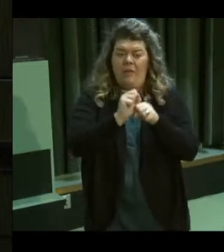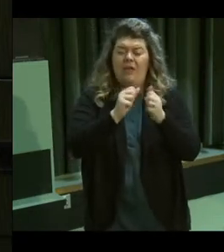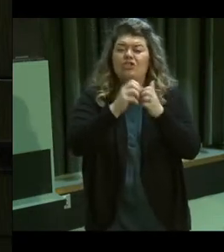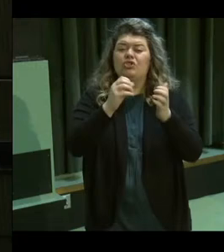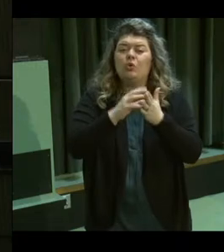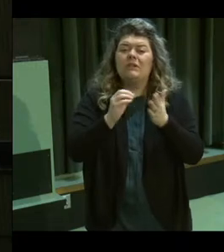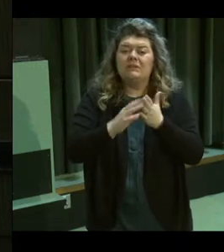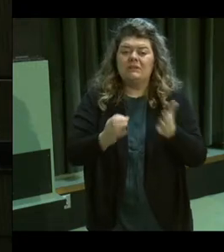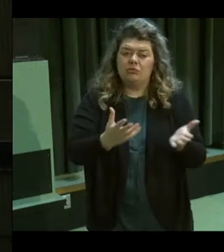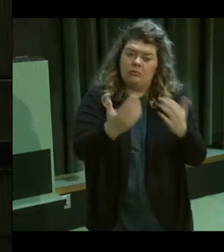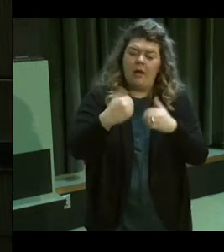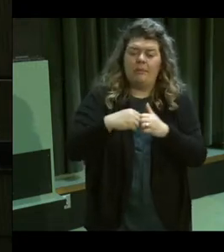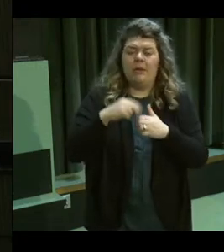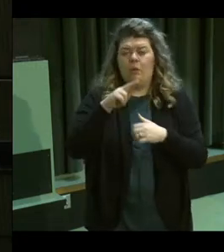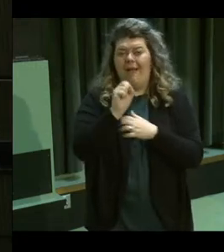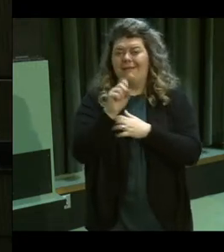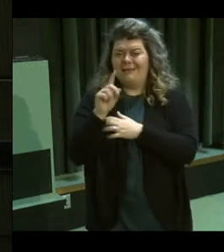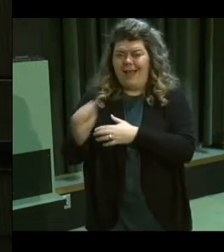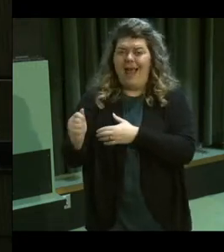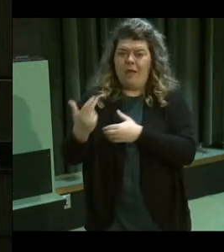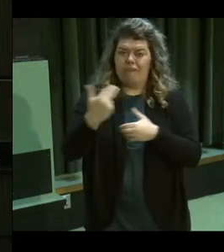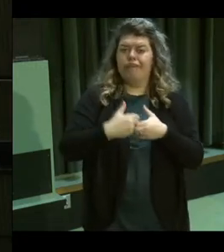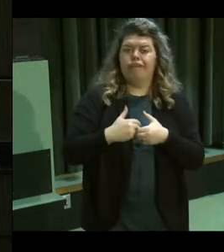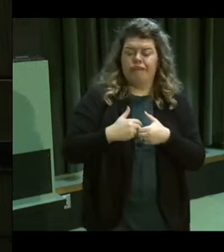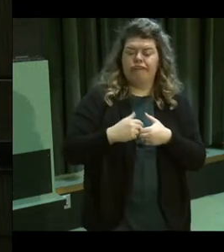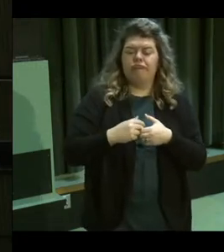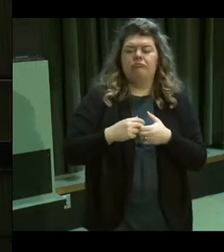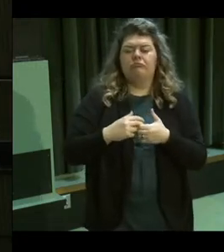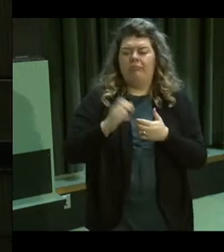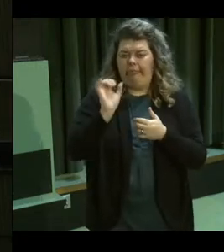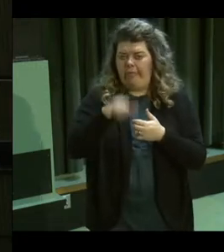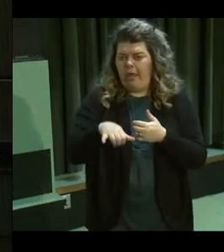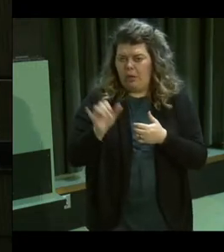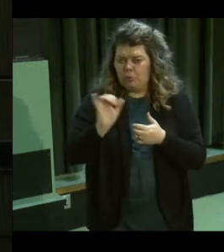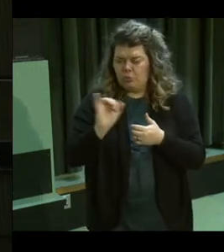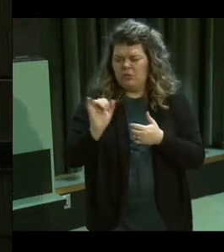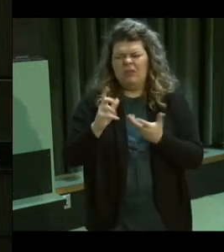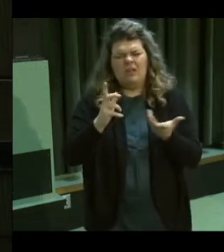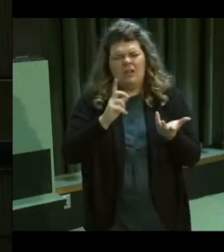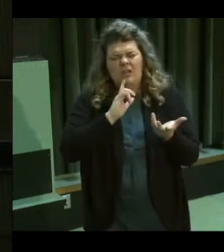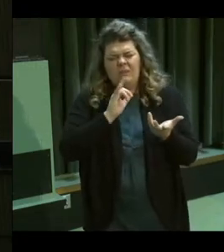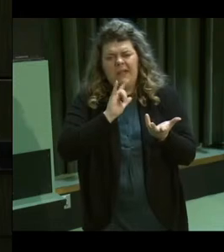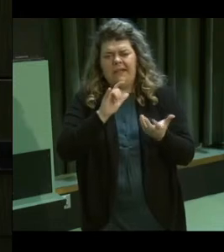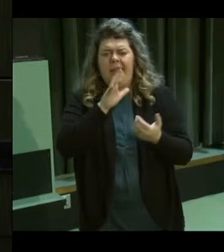try and bring them into the